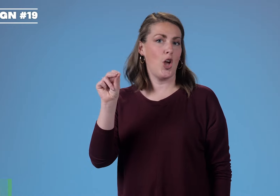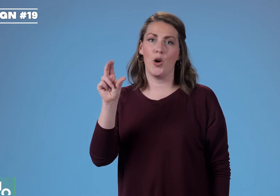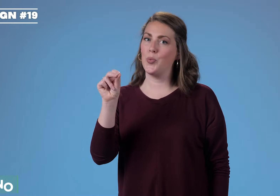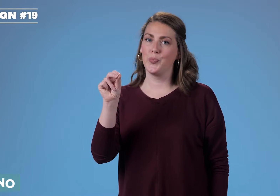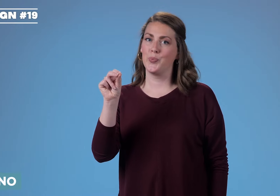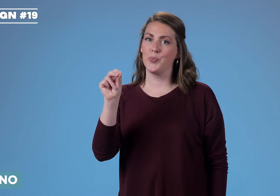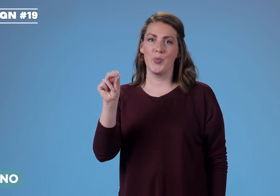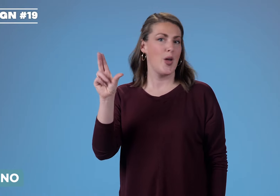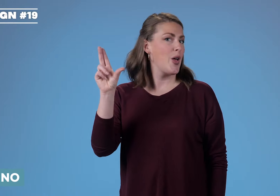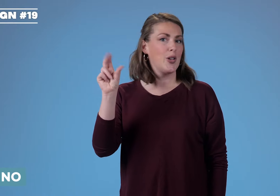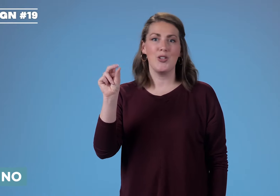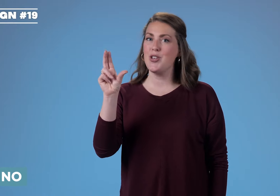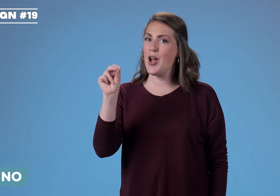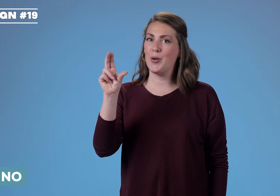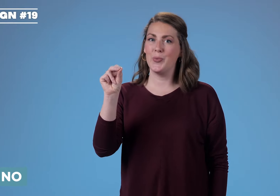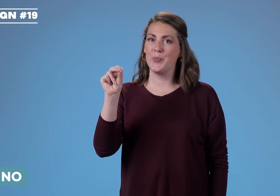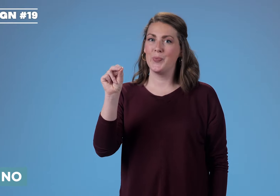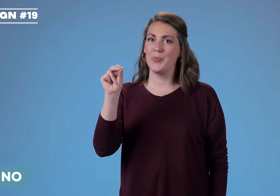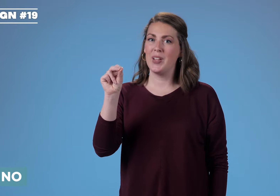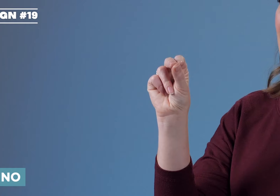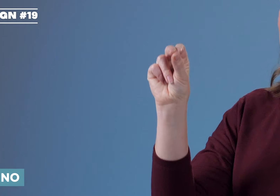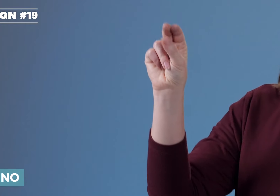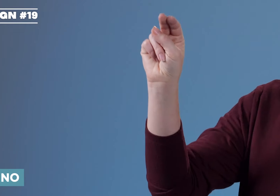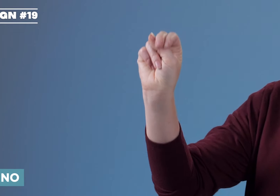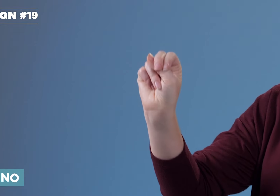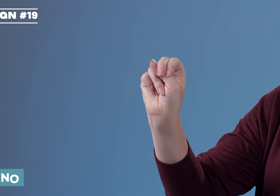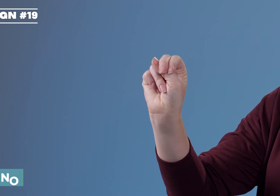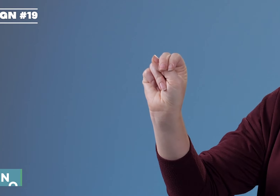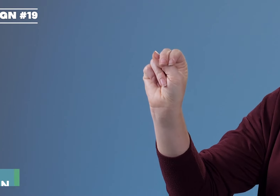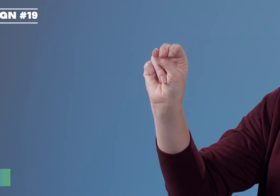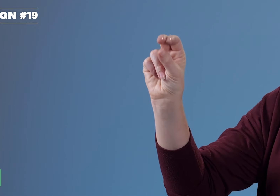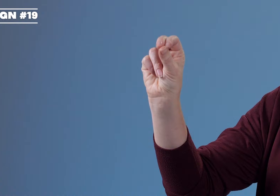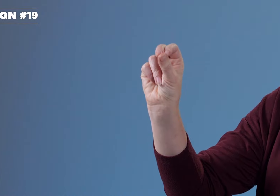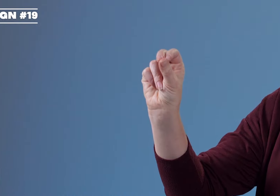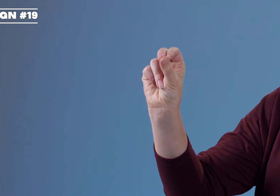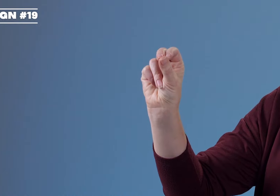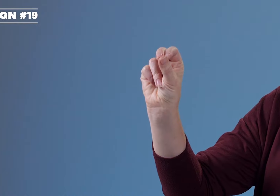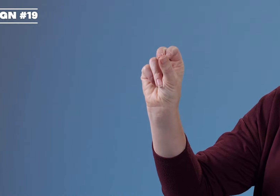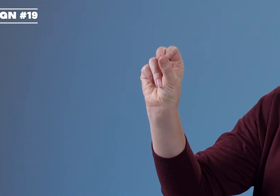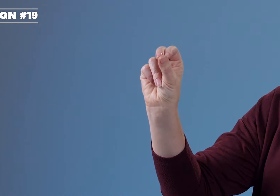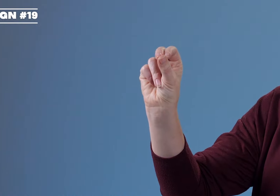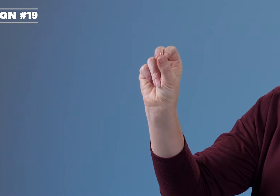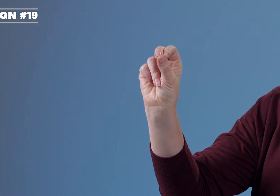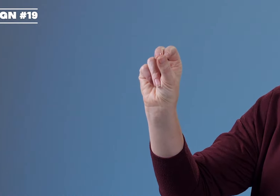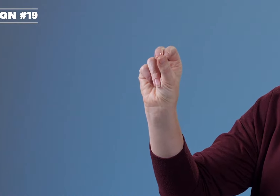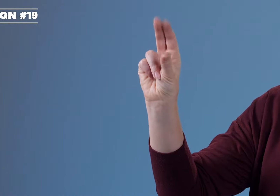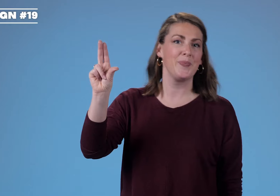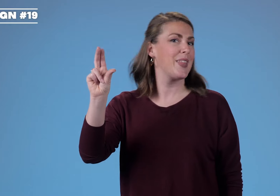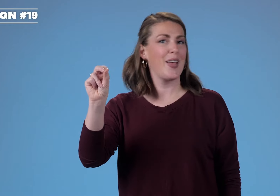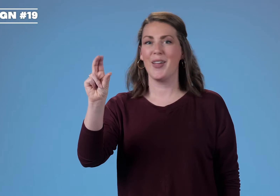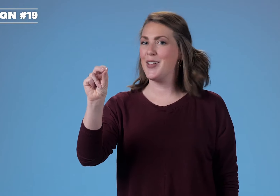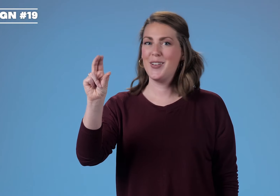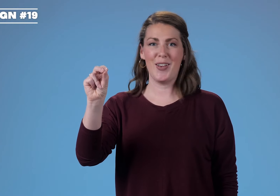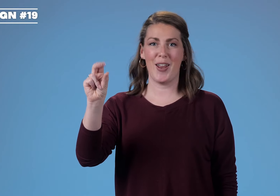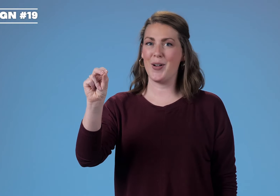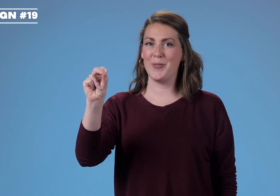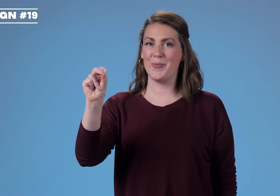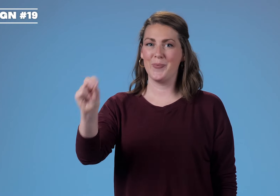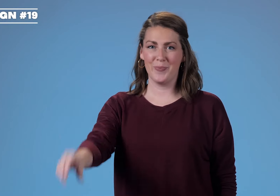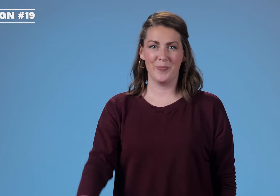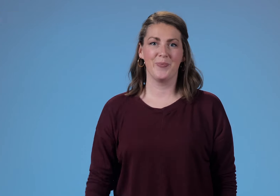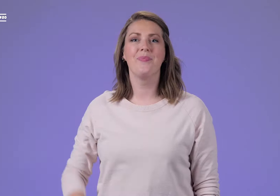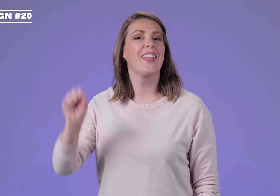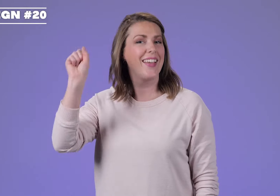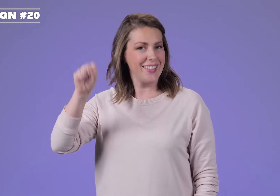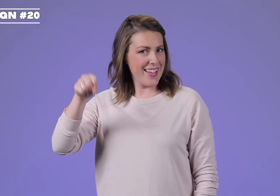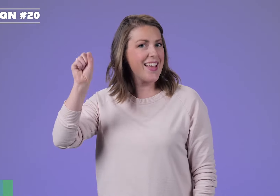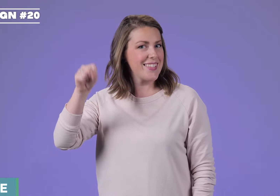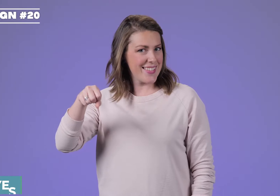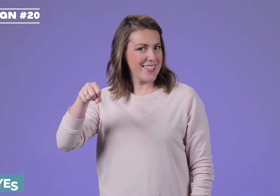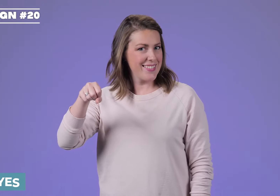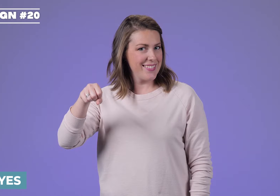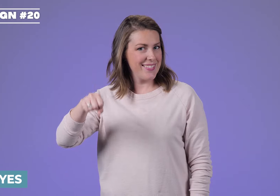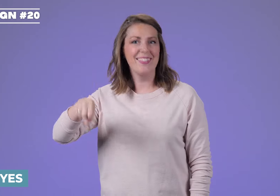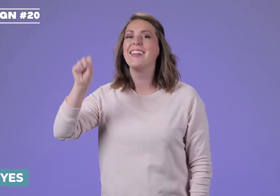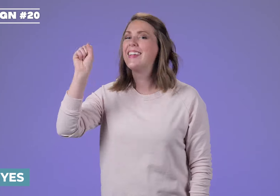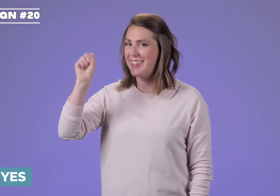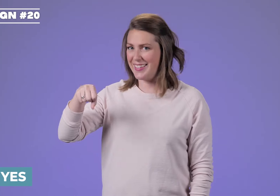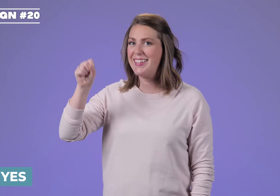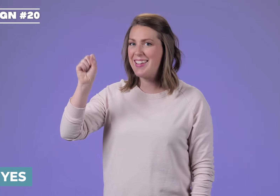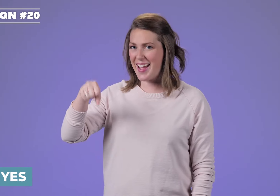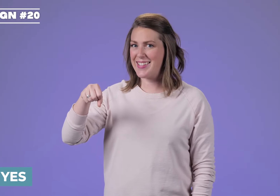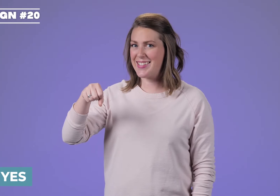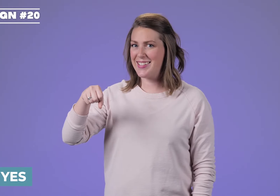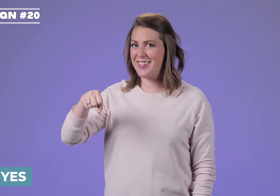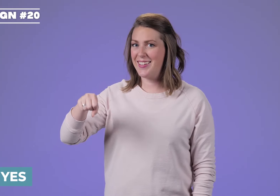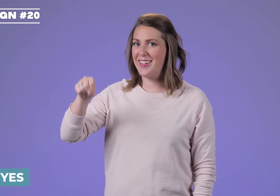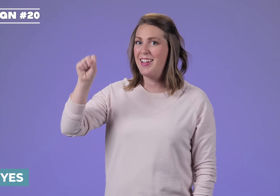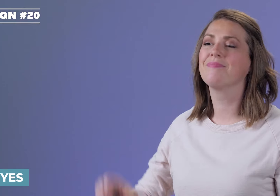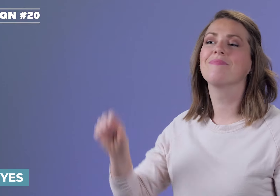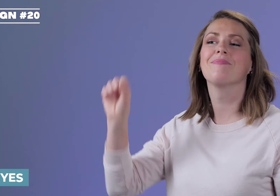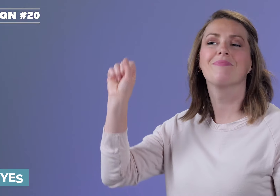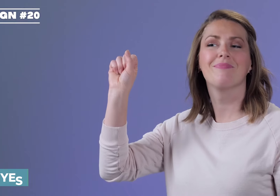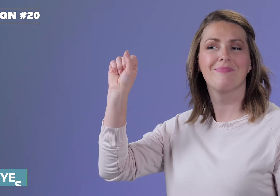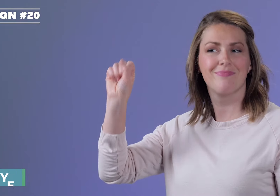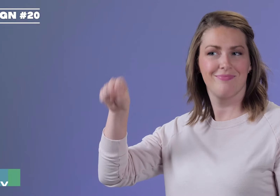'No', 'no', it's like the letter N and O put together, 'no'. 'Yes', 'yes', your hand